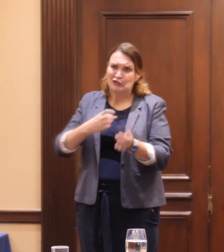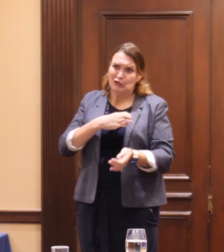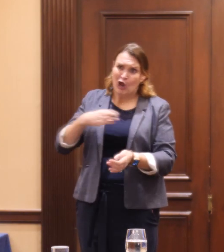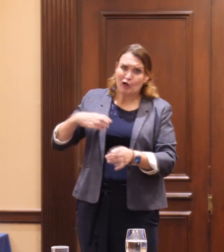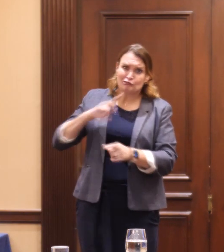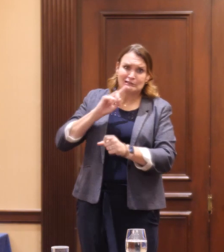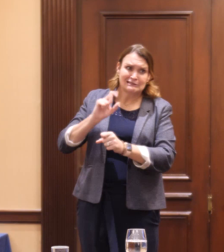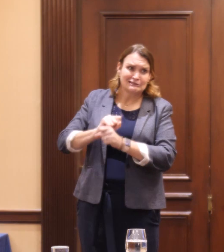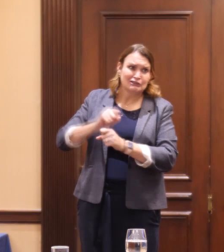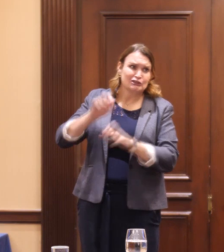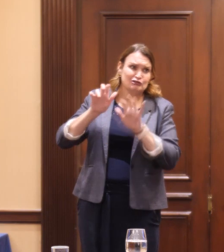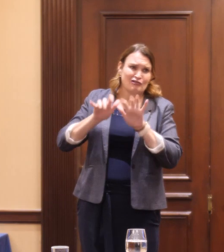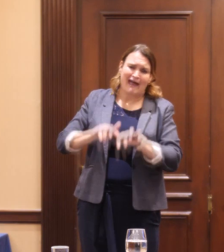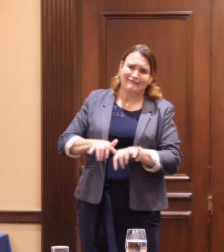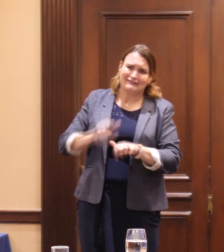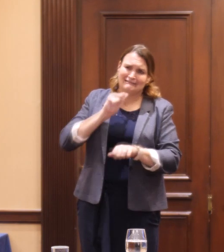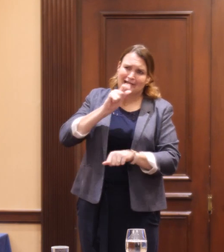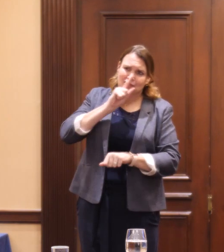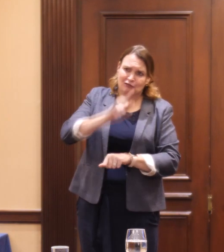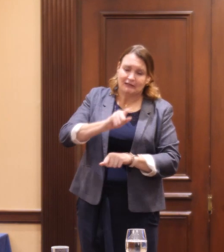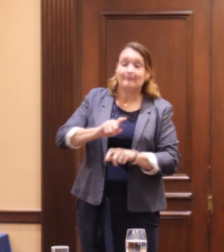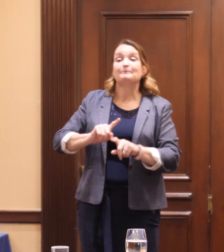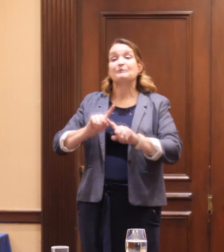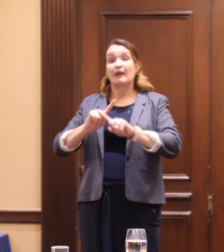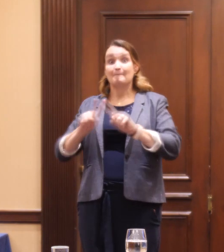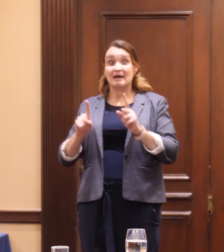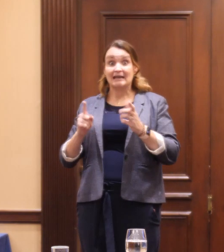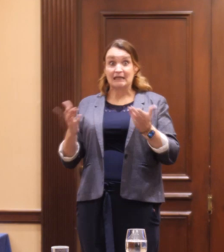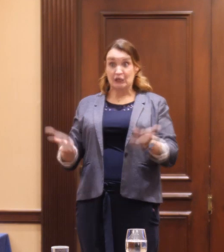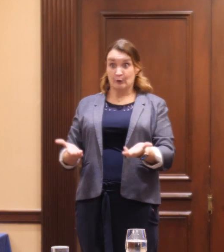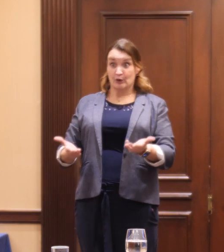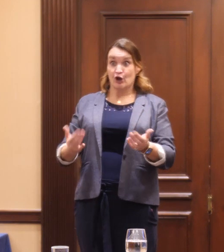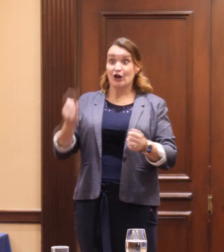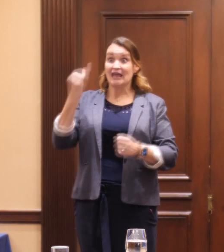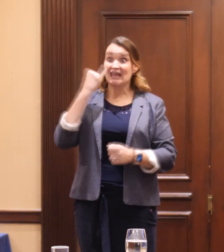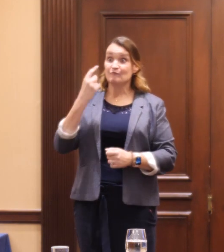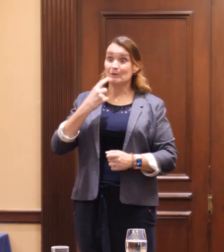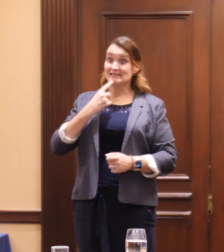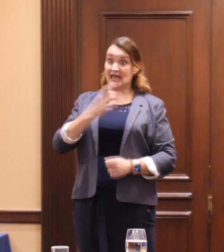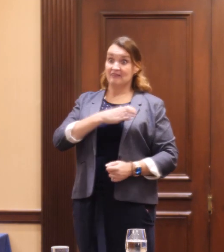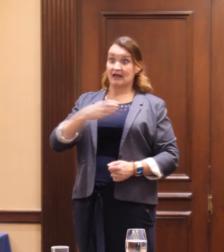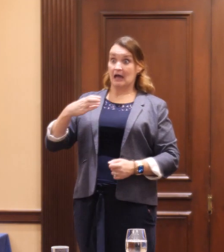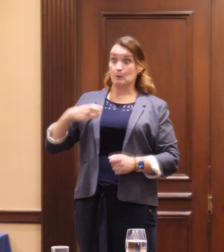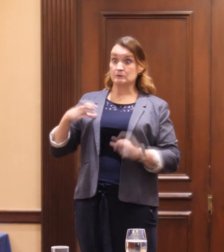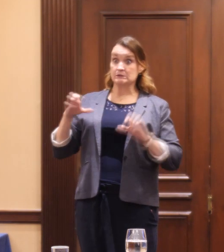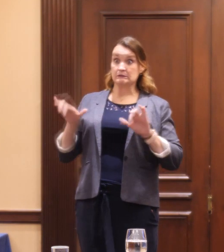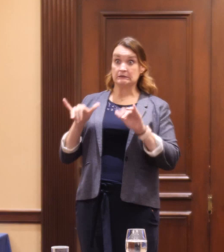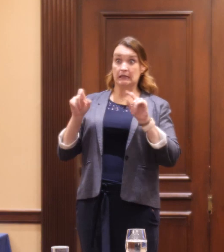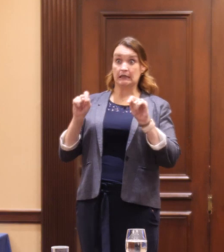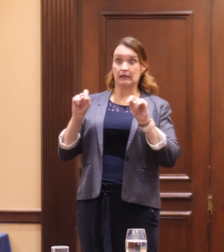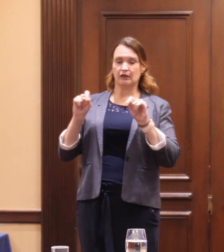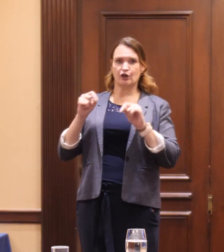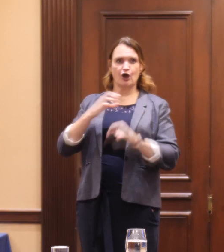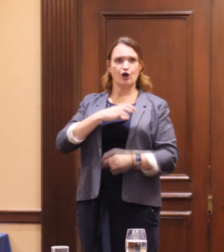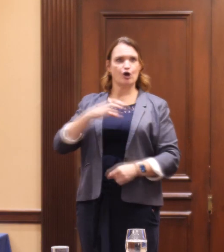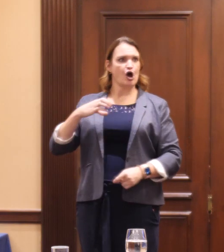drafting. And here we are if we say the Council did this then Congress won't own it; they won't.